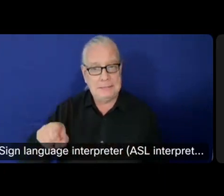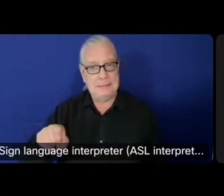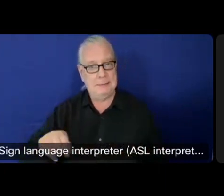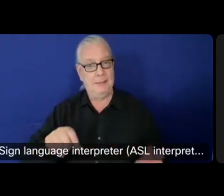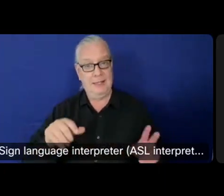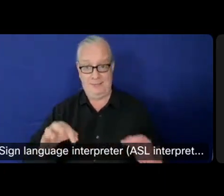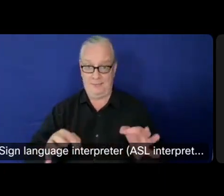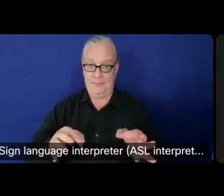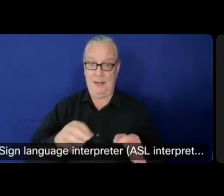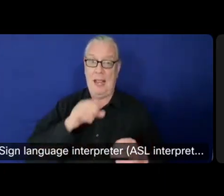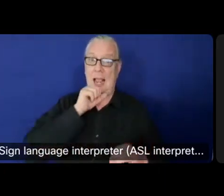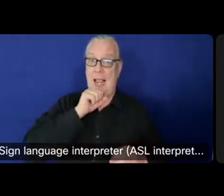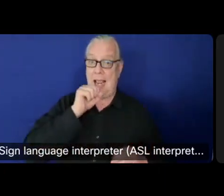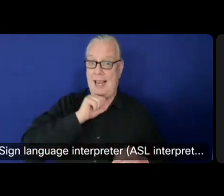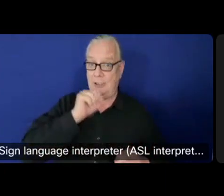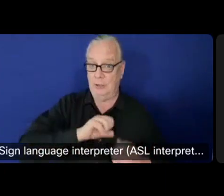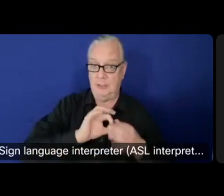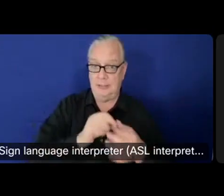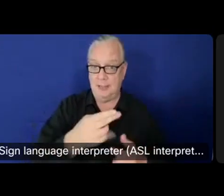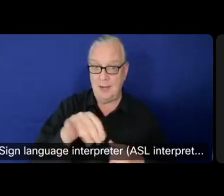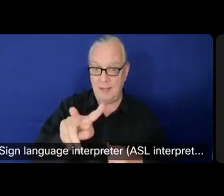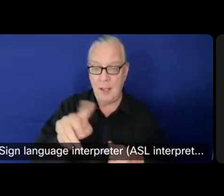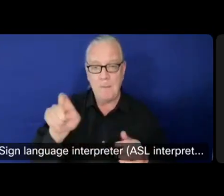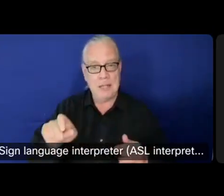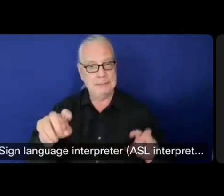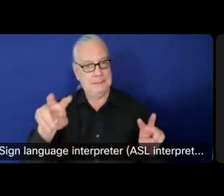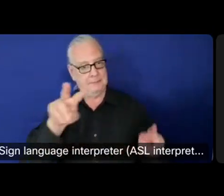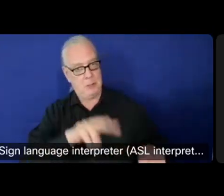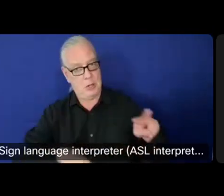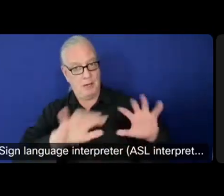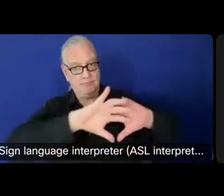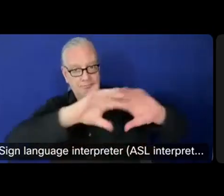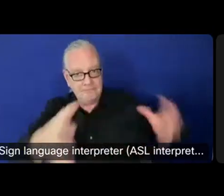aging and the whole person's experience when with HIV. The